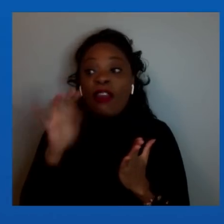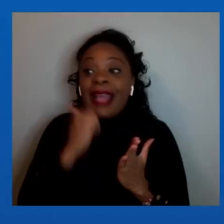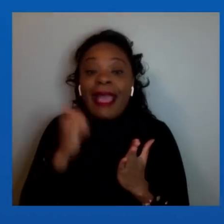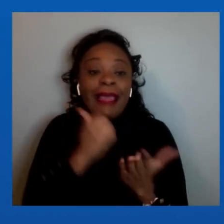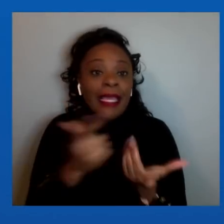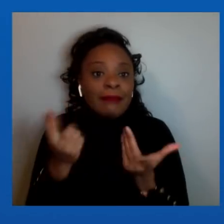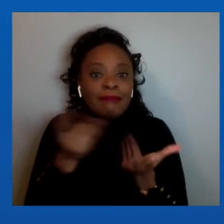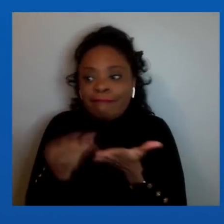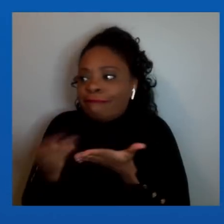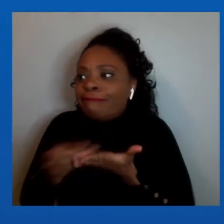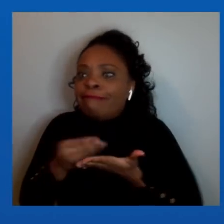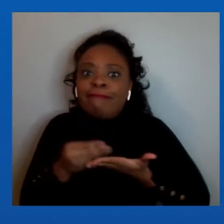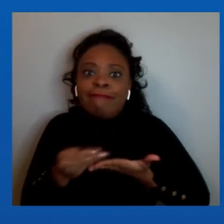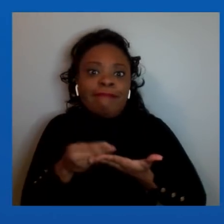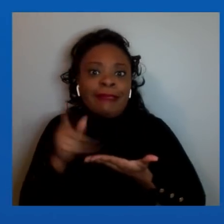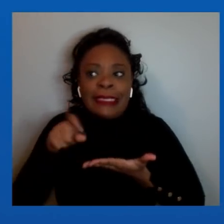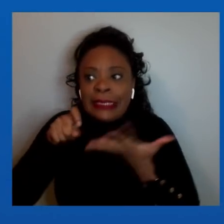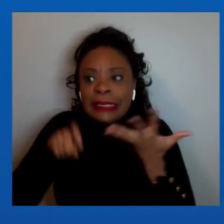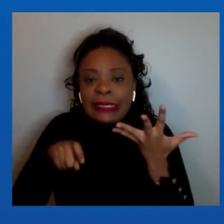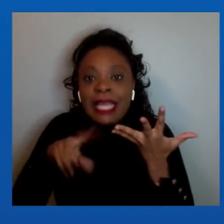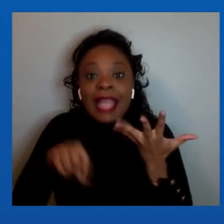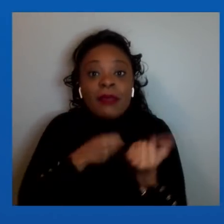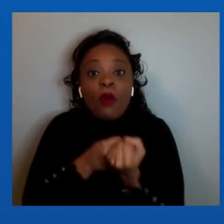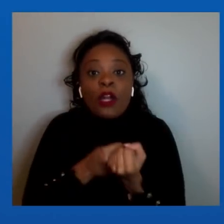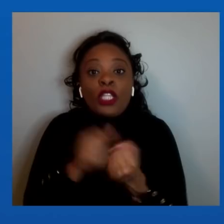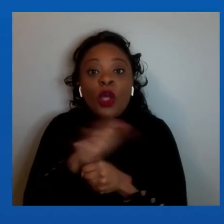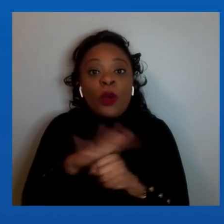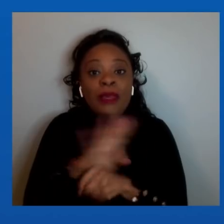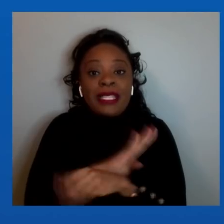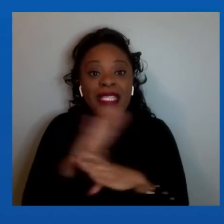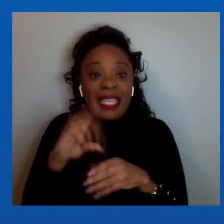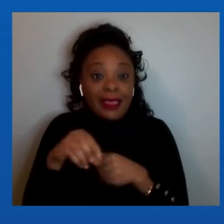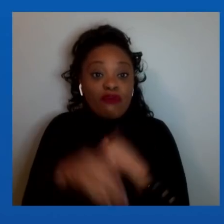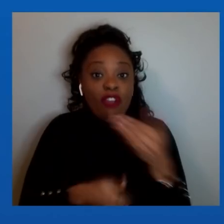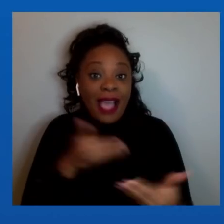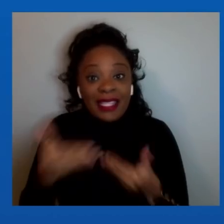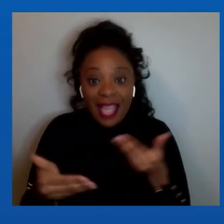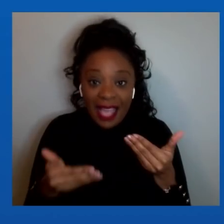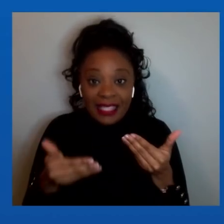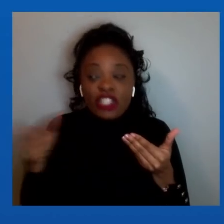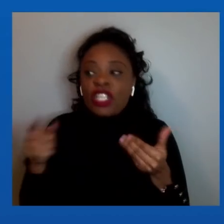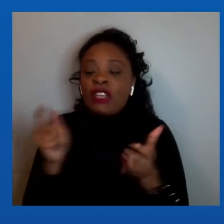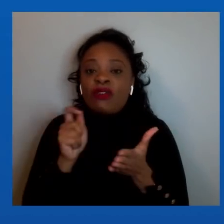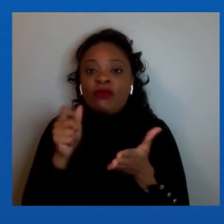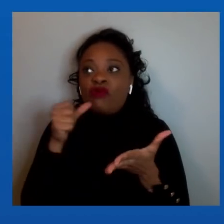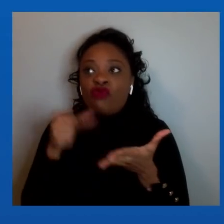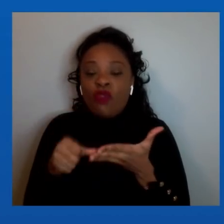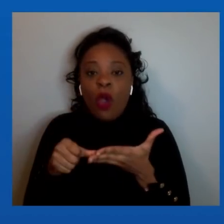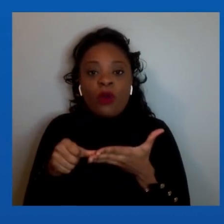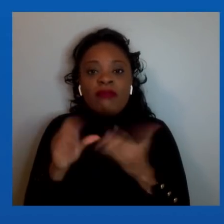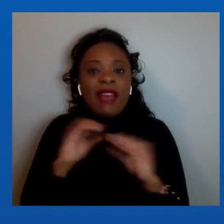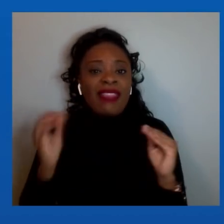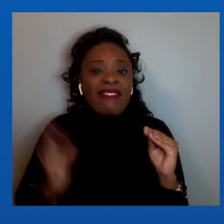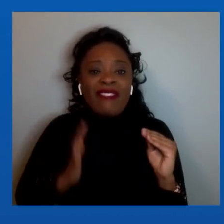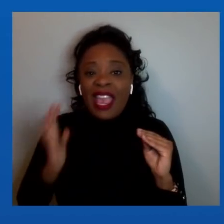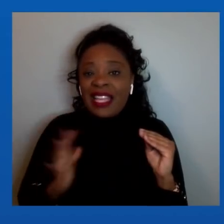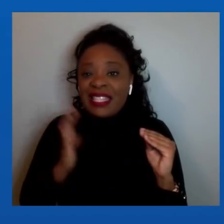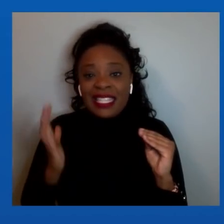and they supported local businesses in the process. She wrote, "Nothing fancy." Just making a difference.